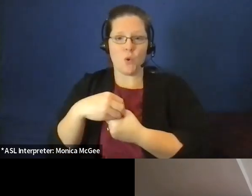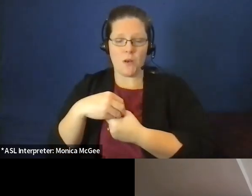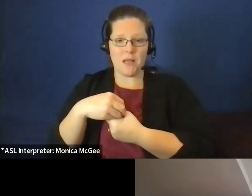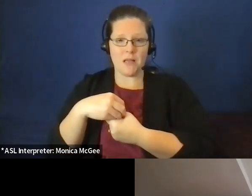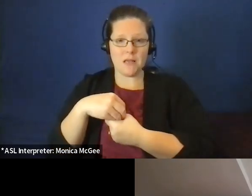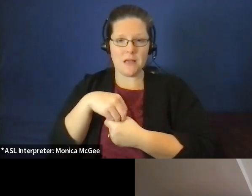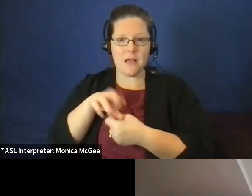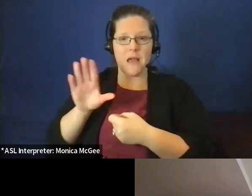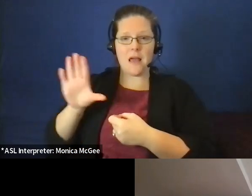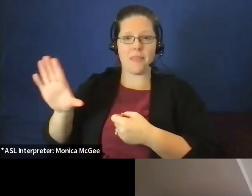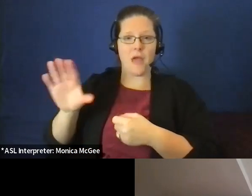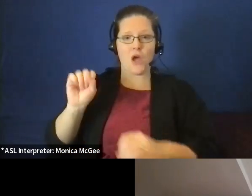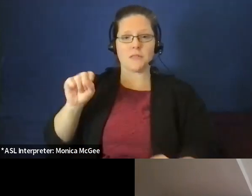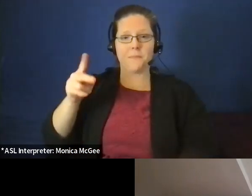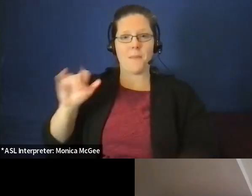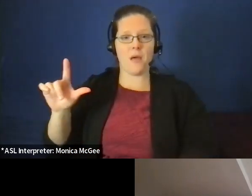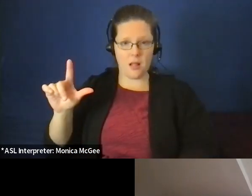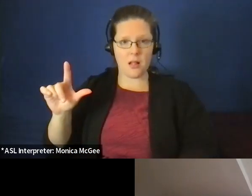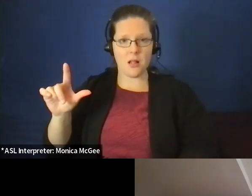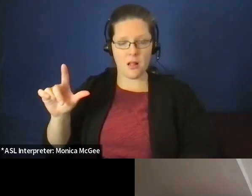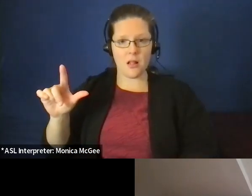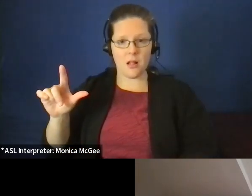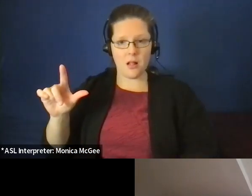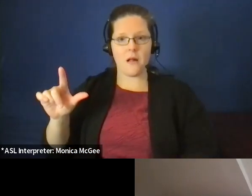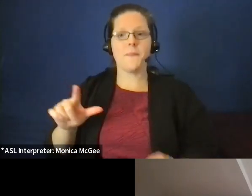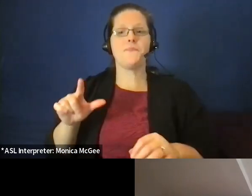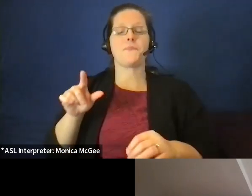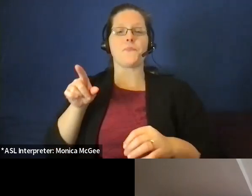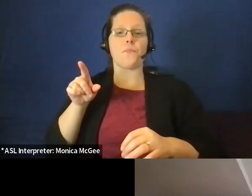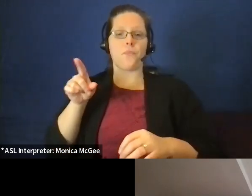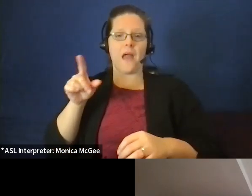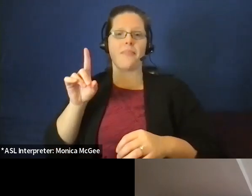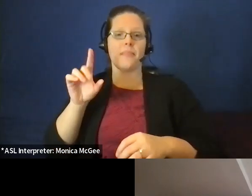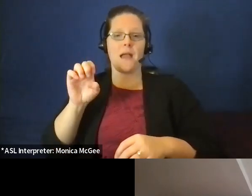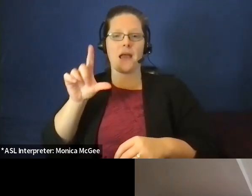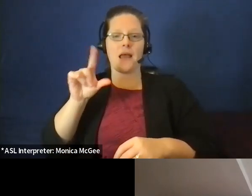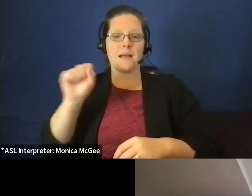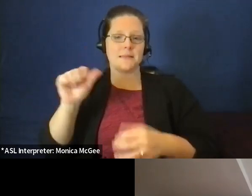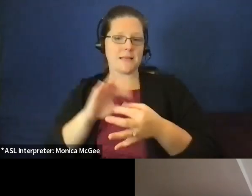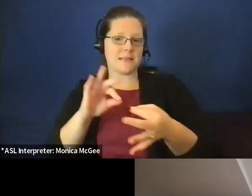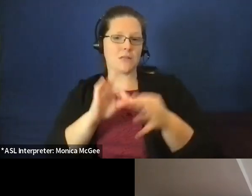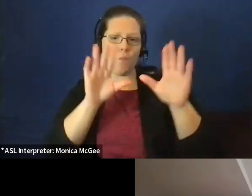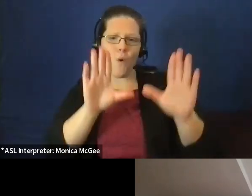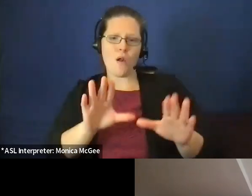youth LEAD from North Carolina and the North Carolina CIL, Eva Reynolds shared